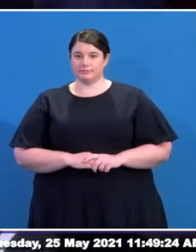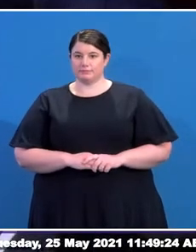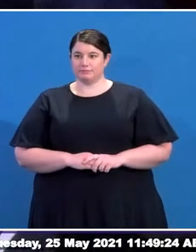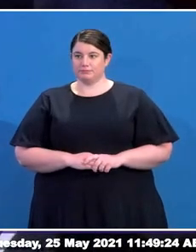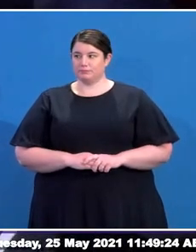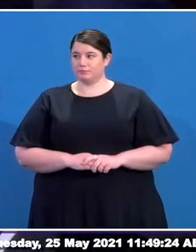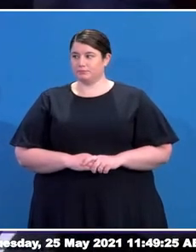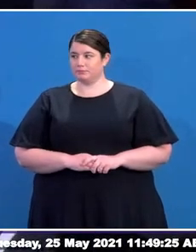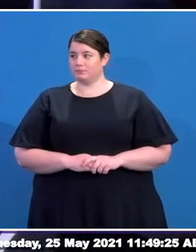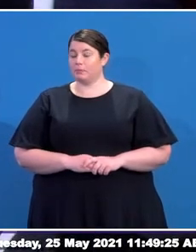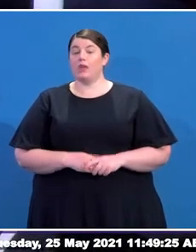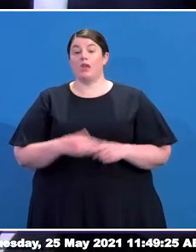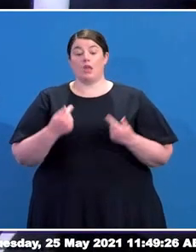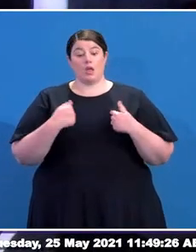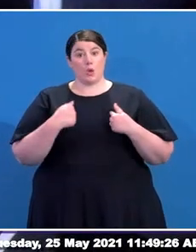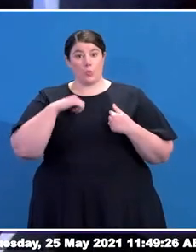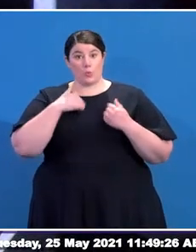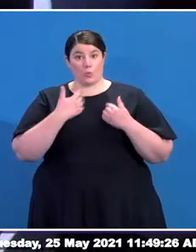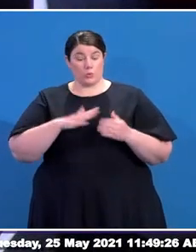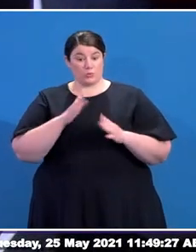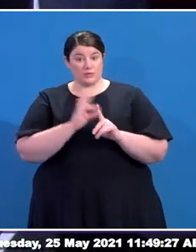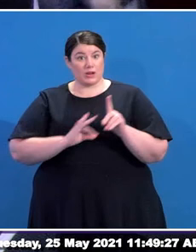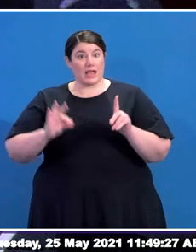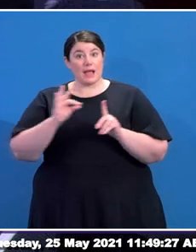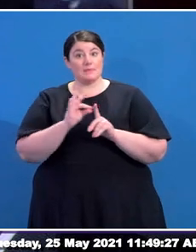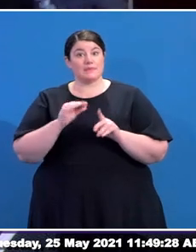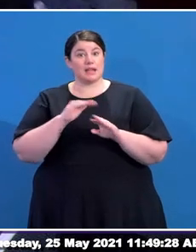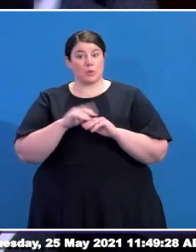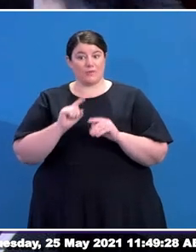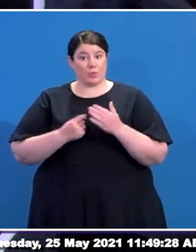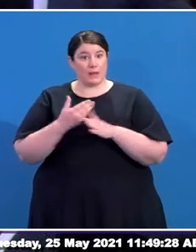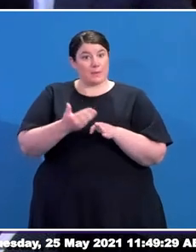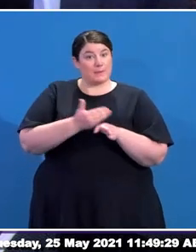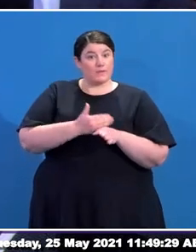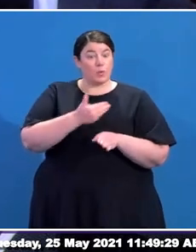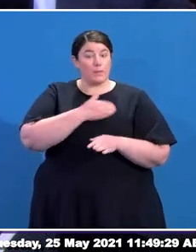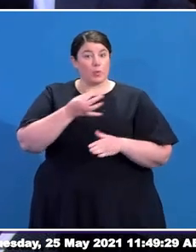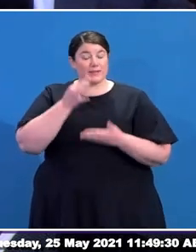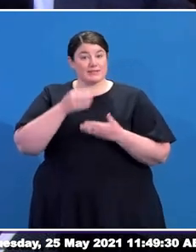Thank you, Commissioners. Can I give you an update on our progress? Please do. I think as the Royal Commission